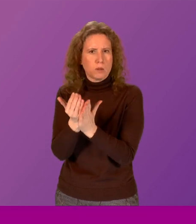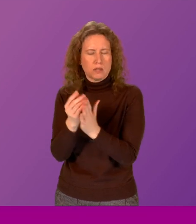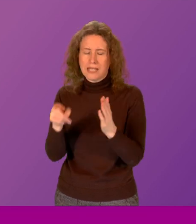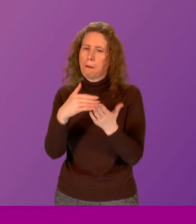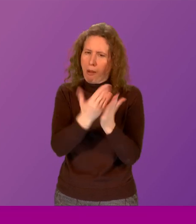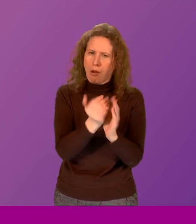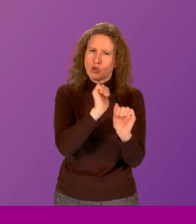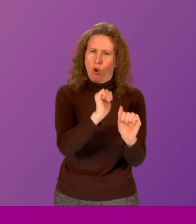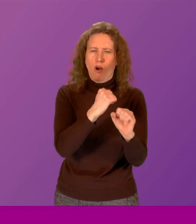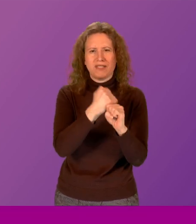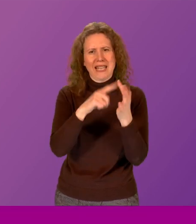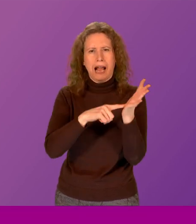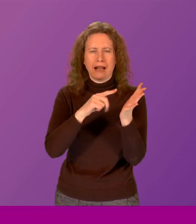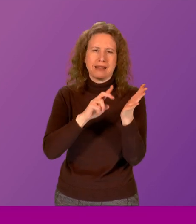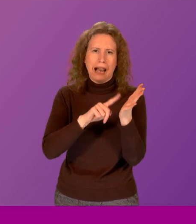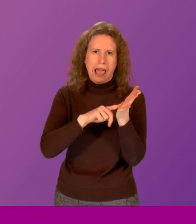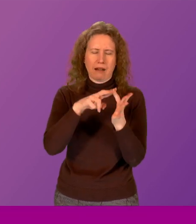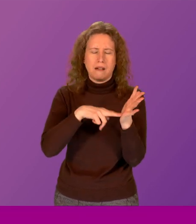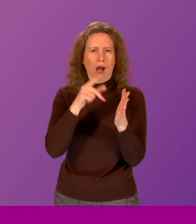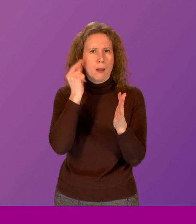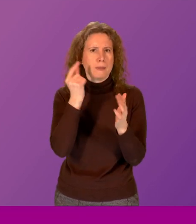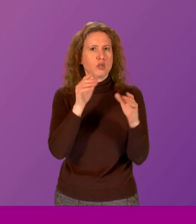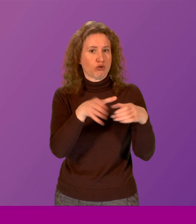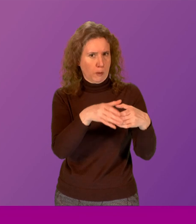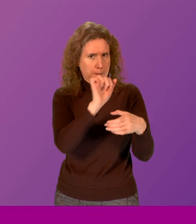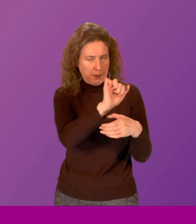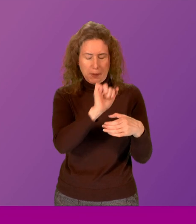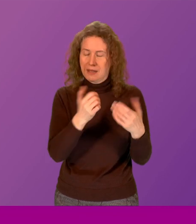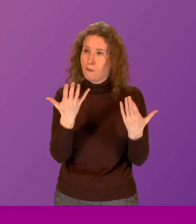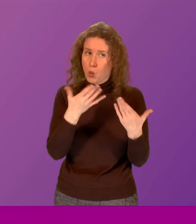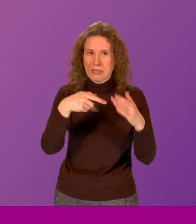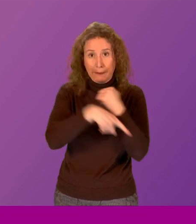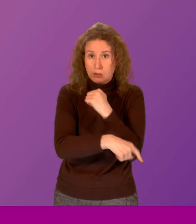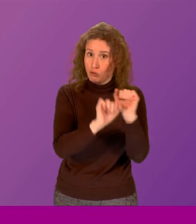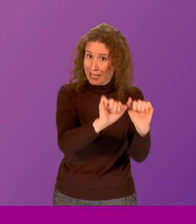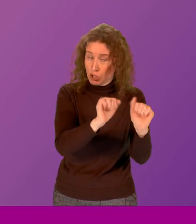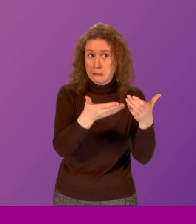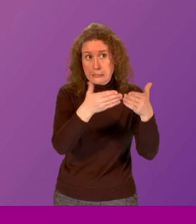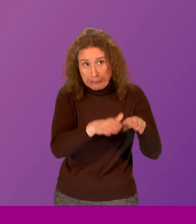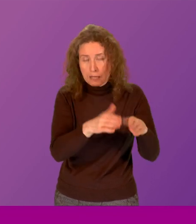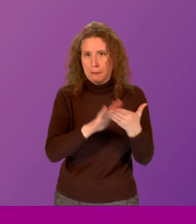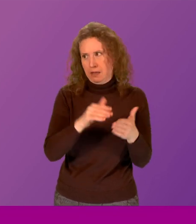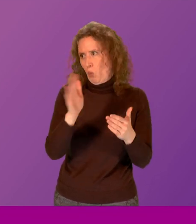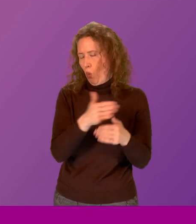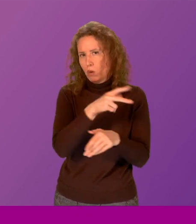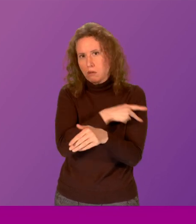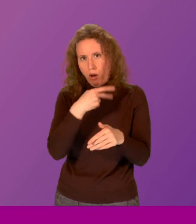has entered administration, with 95 immediate job losses. Of course, my immediate thoughts are with the affected employees and their families at such a